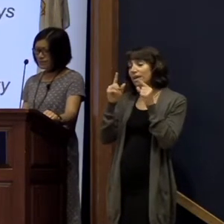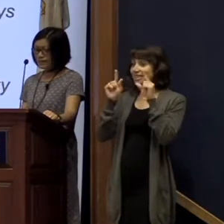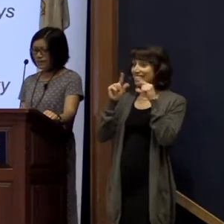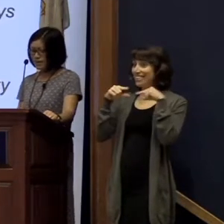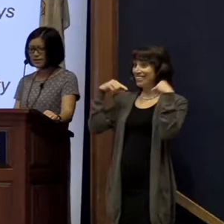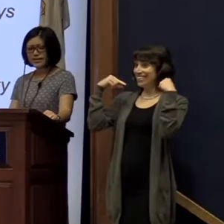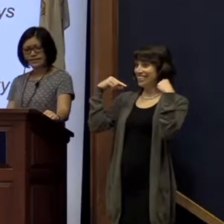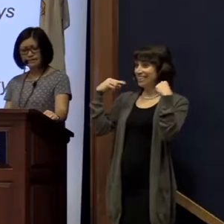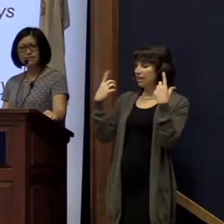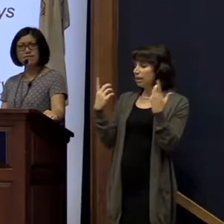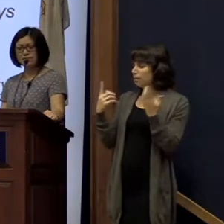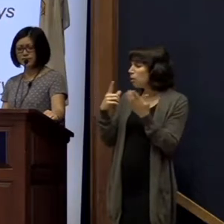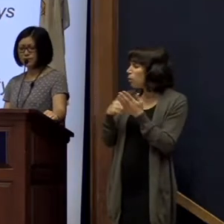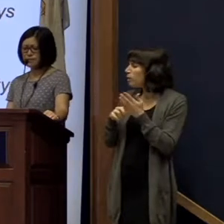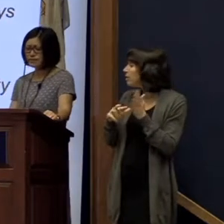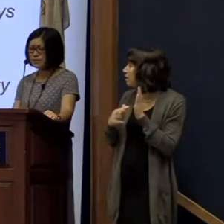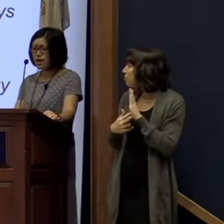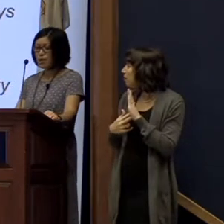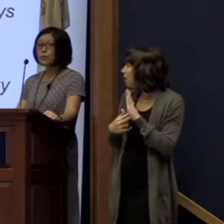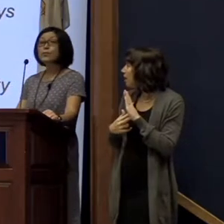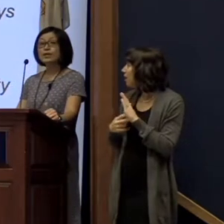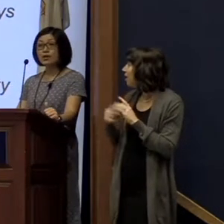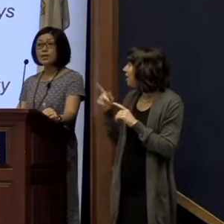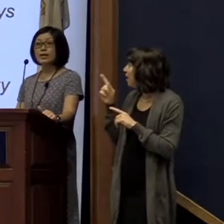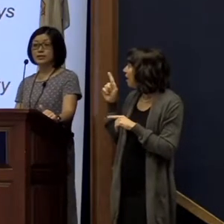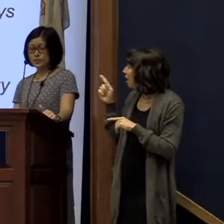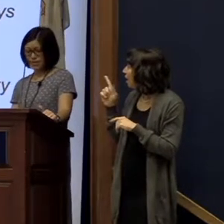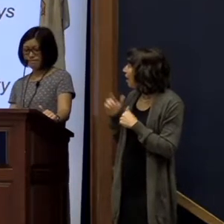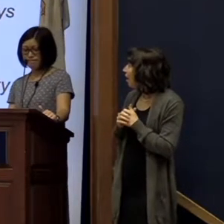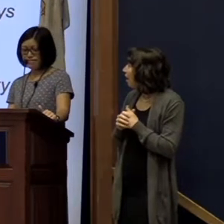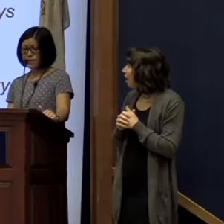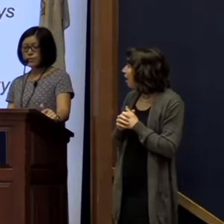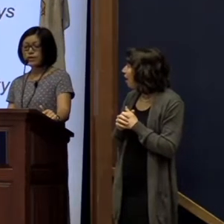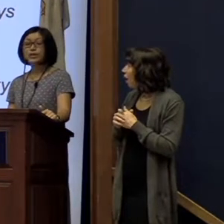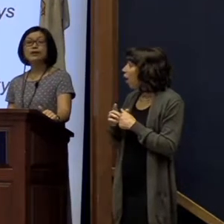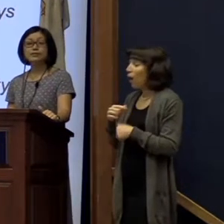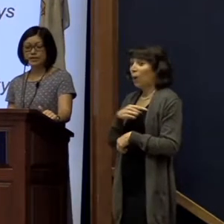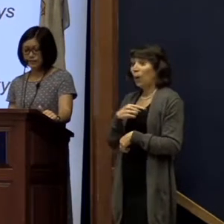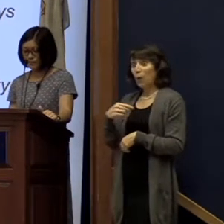Here it is five principles. We know what we are doing. We know how to make a difference